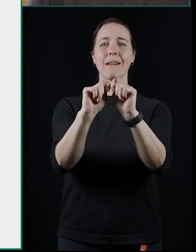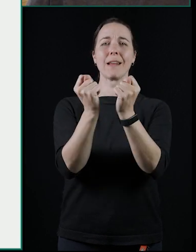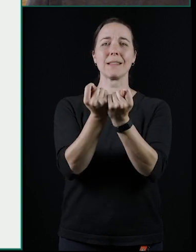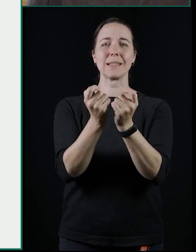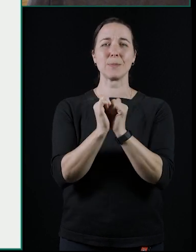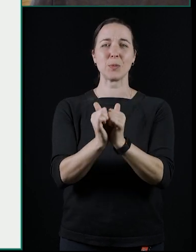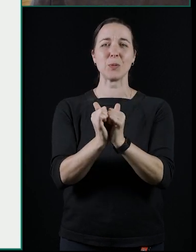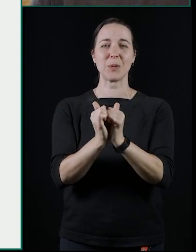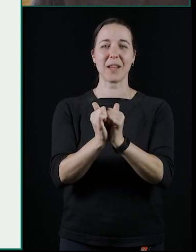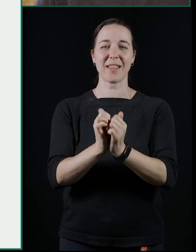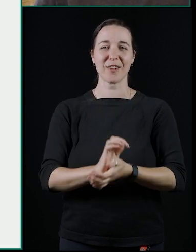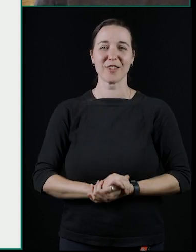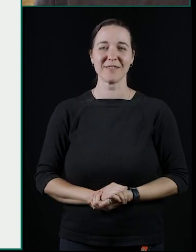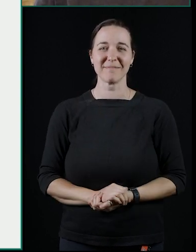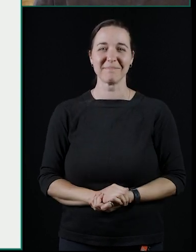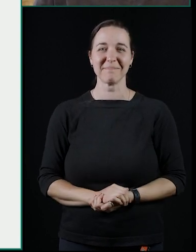and be a team together.